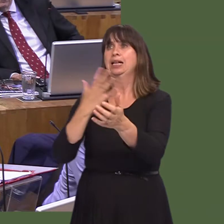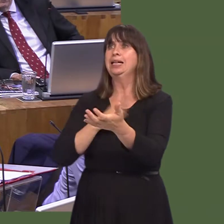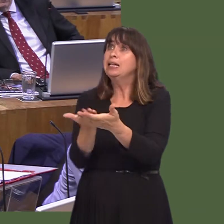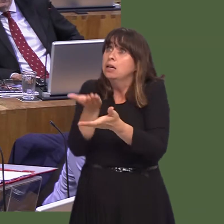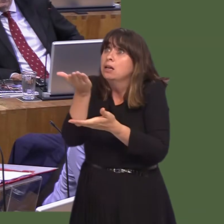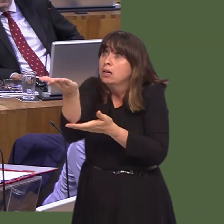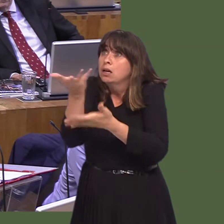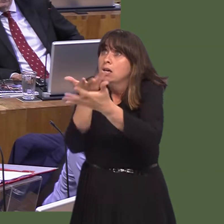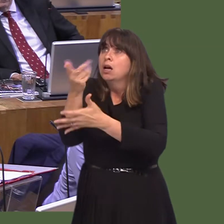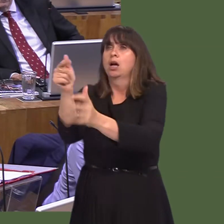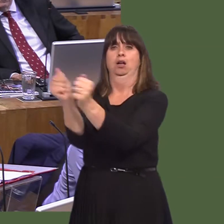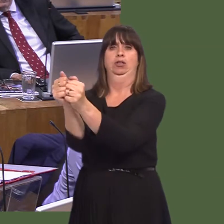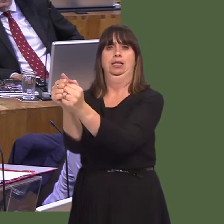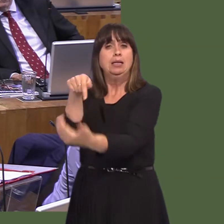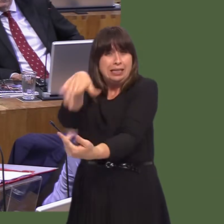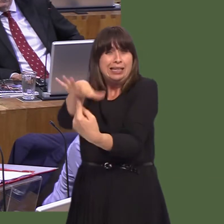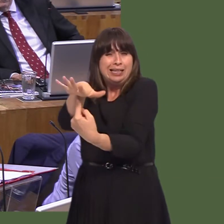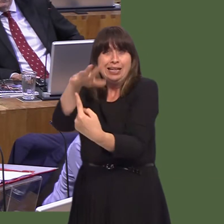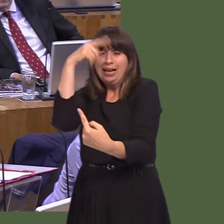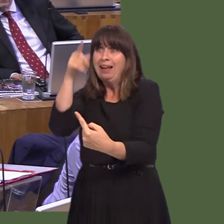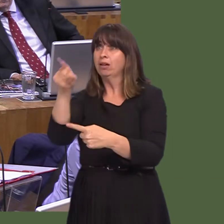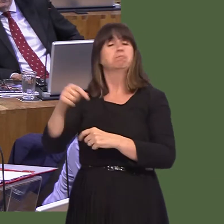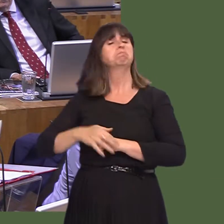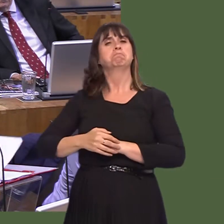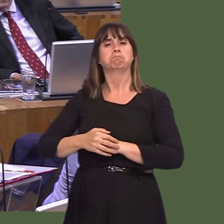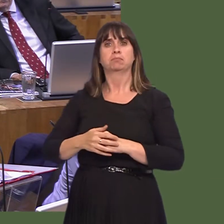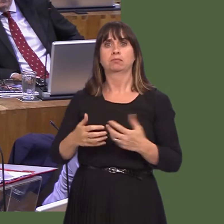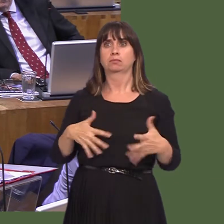Brexit. She'll have heard me say earlier on what we have been doing.